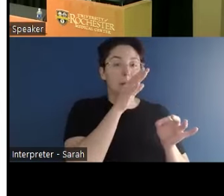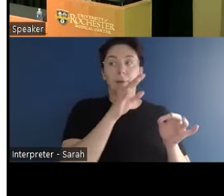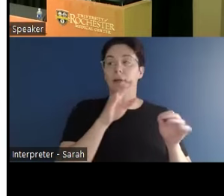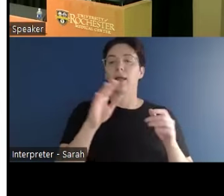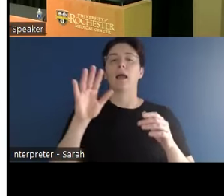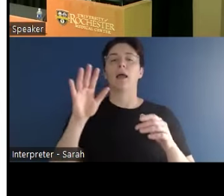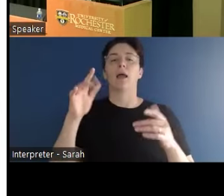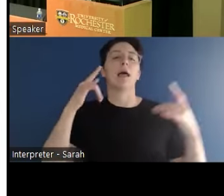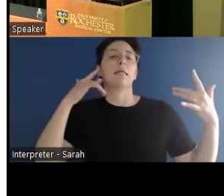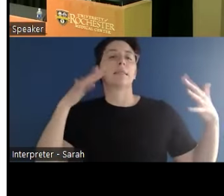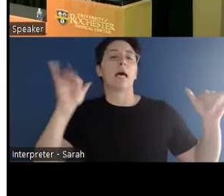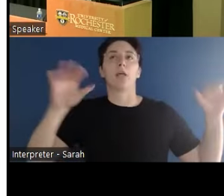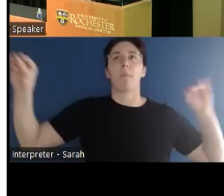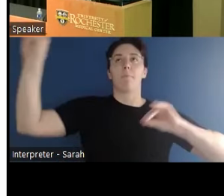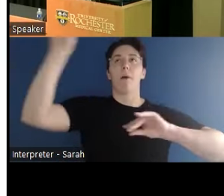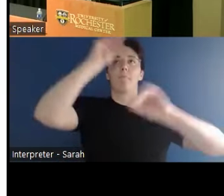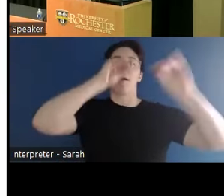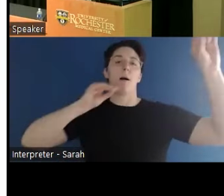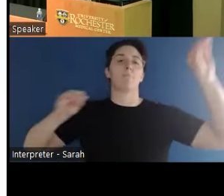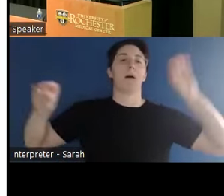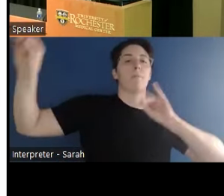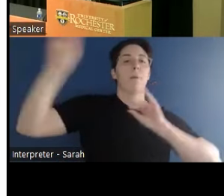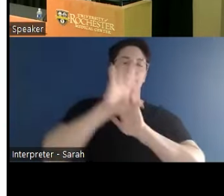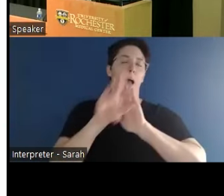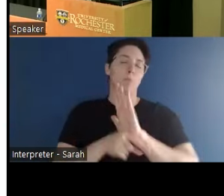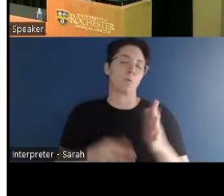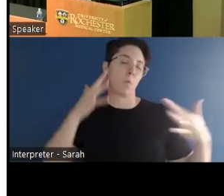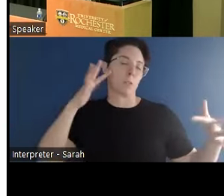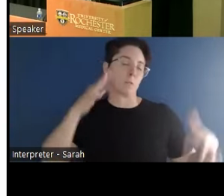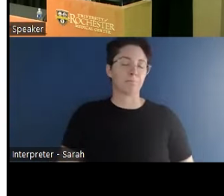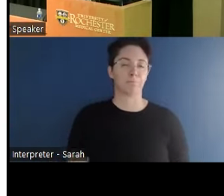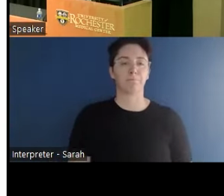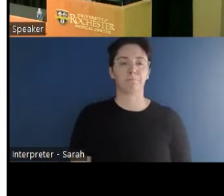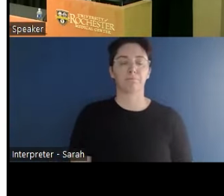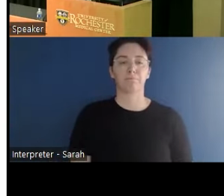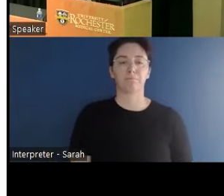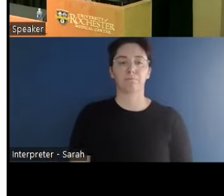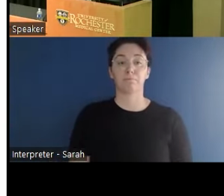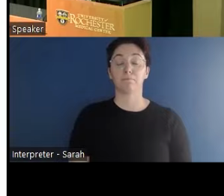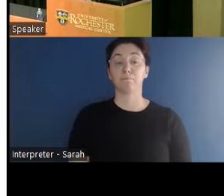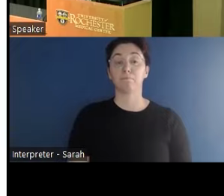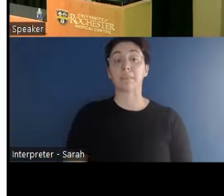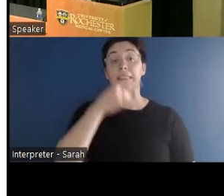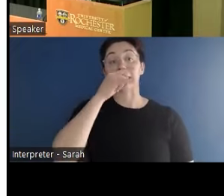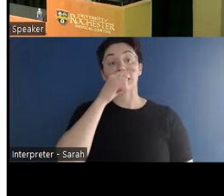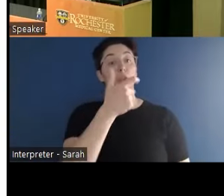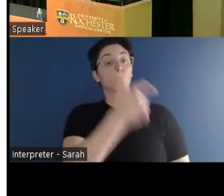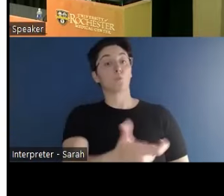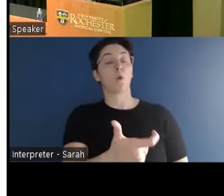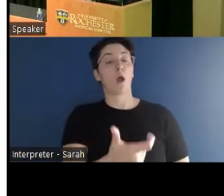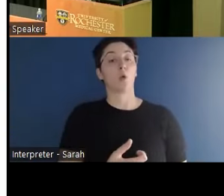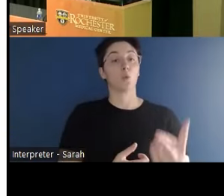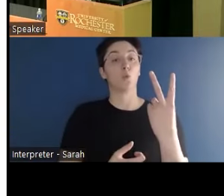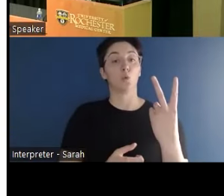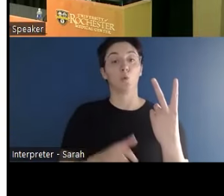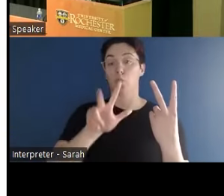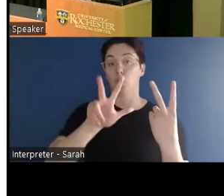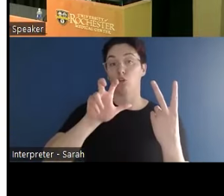effect participating children also watch two 3060 degree videos using a virtual reality